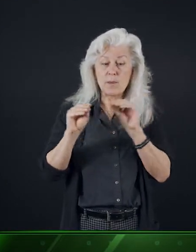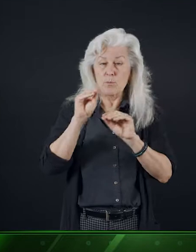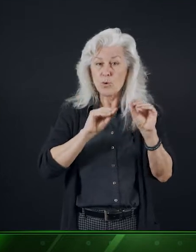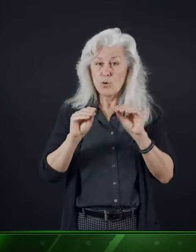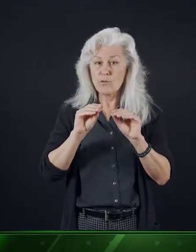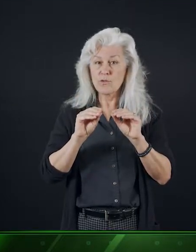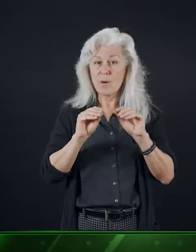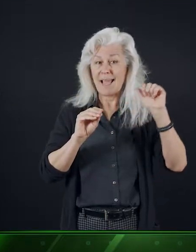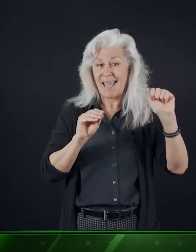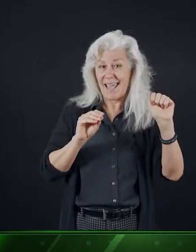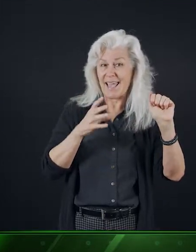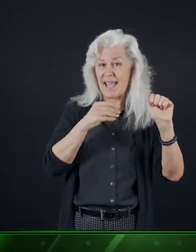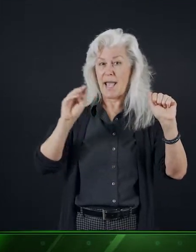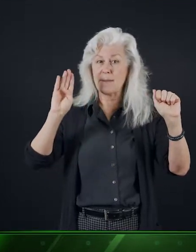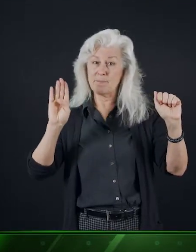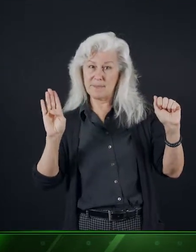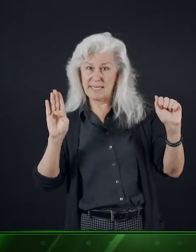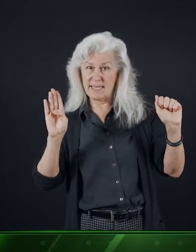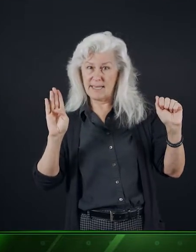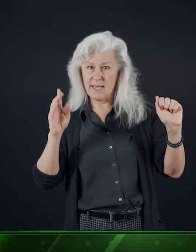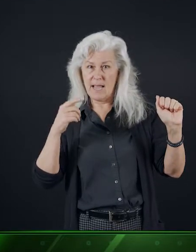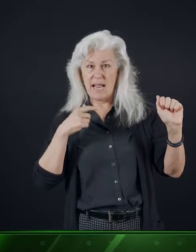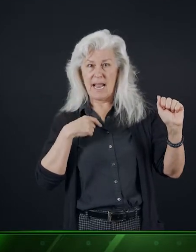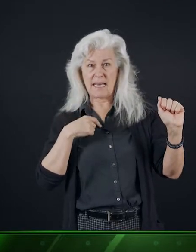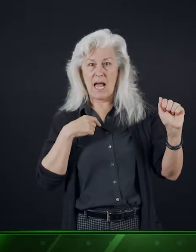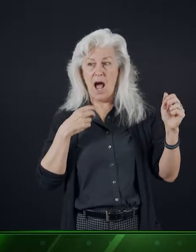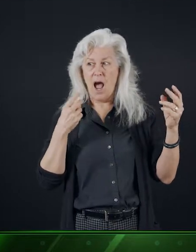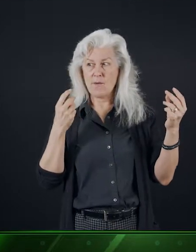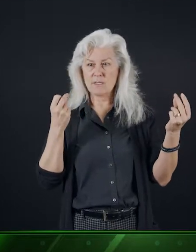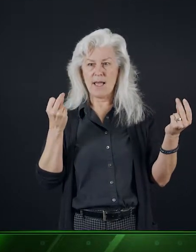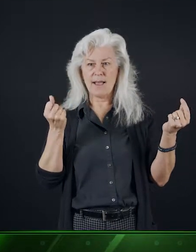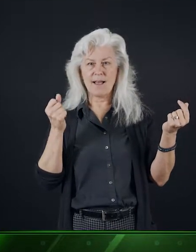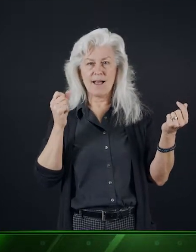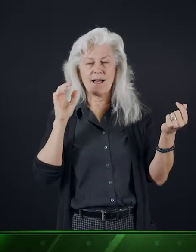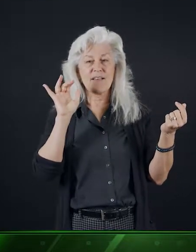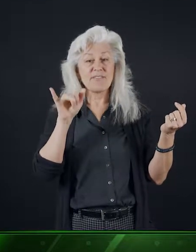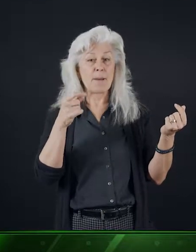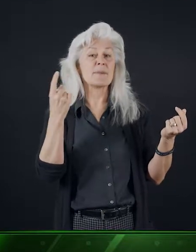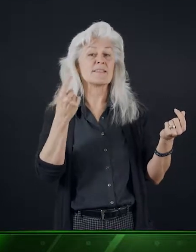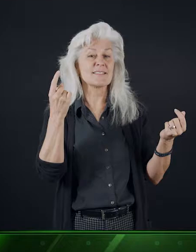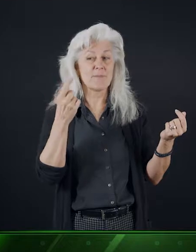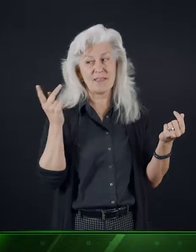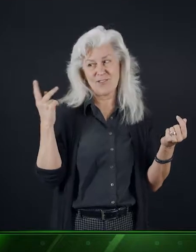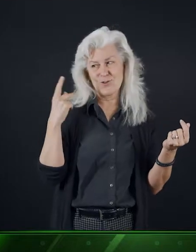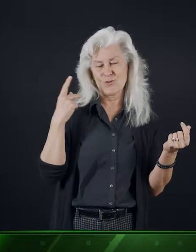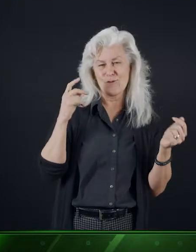by player A and player B. I immediately hit on the fact that that was going to be something that me and Lindsey could do.